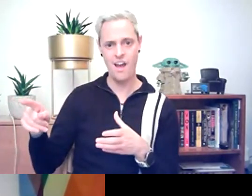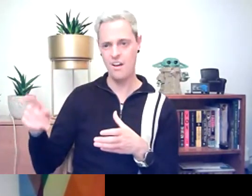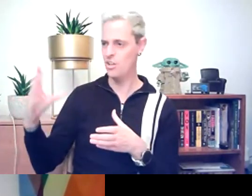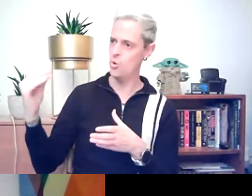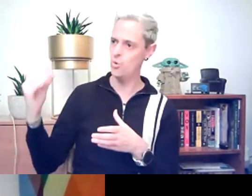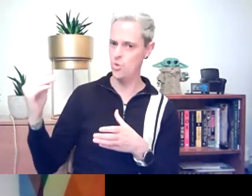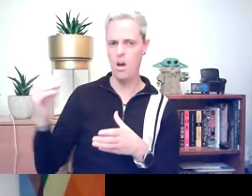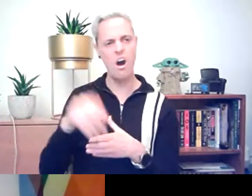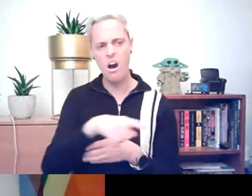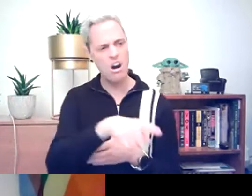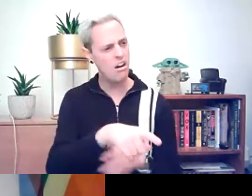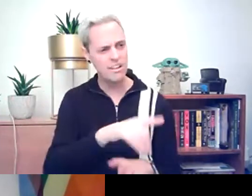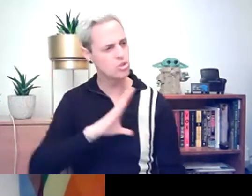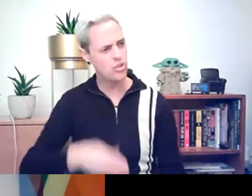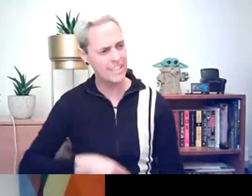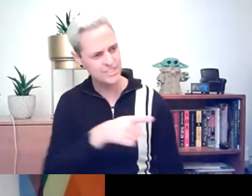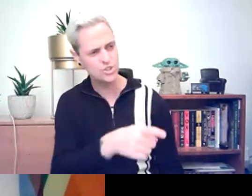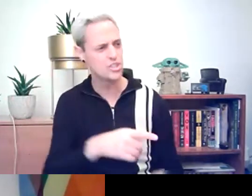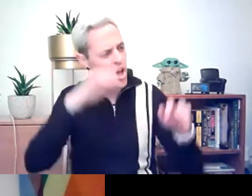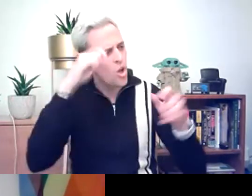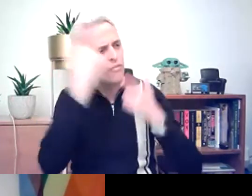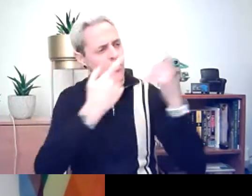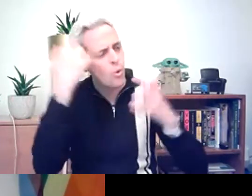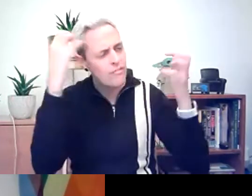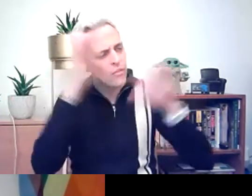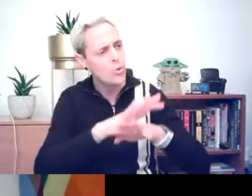18:57:31 being gay. Obviously we're not, we're still from radically different perspectives.